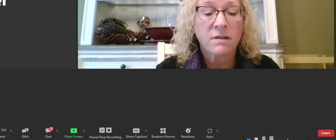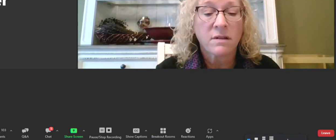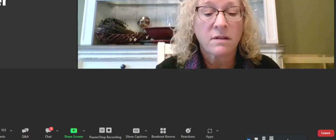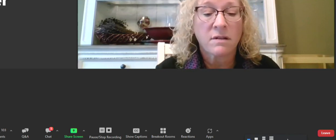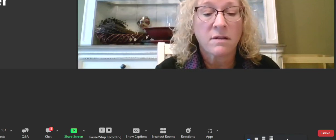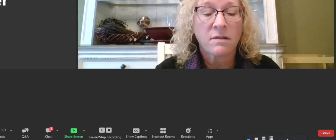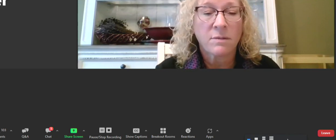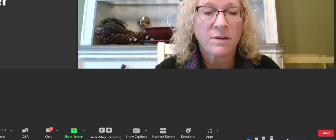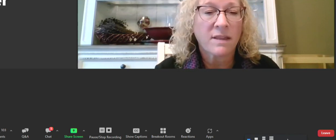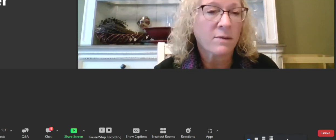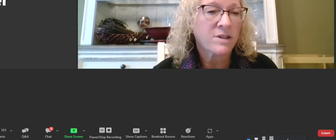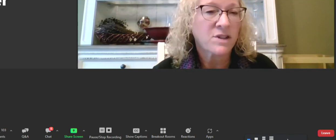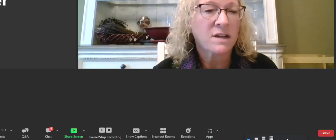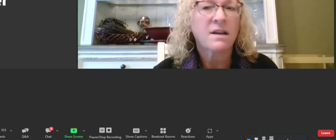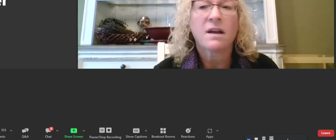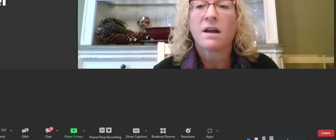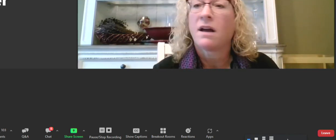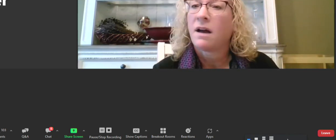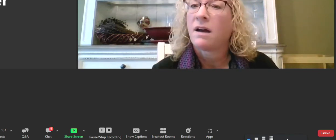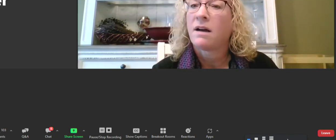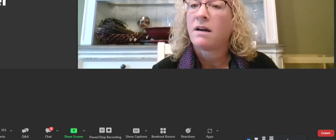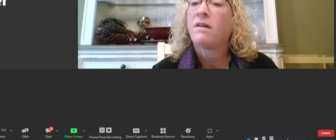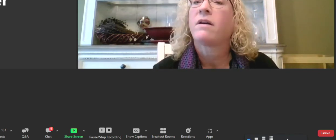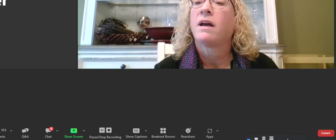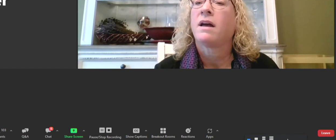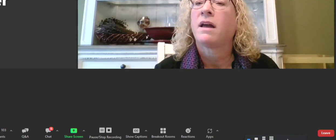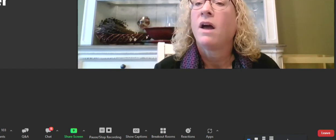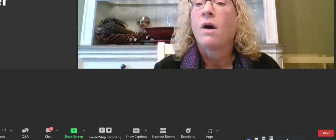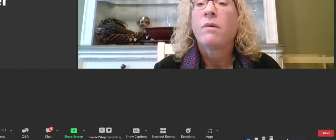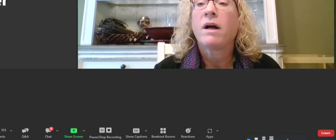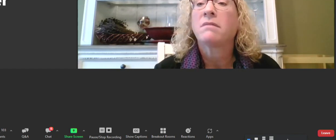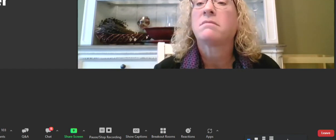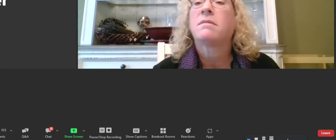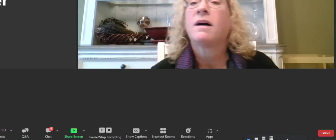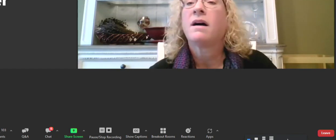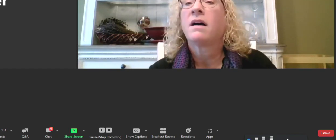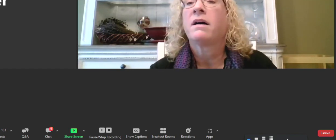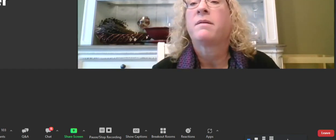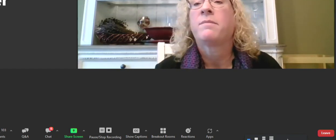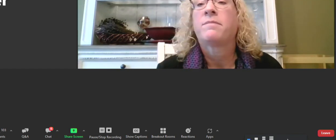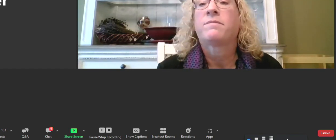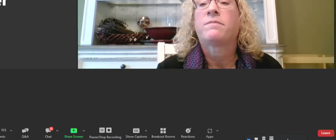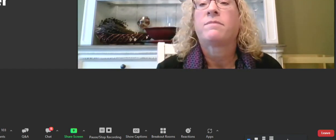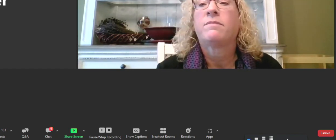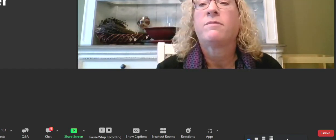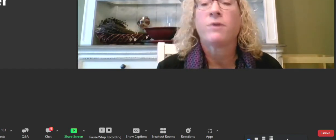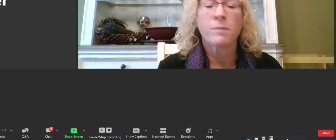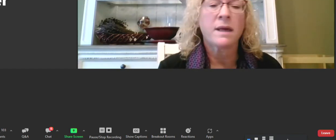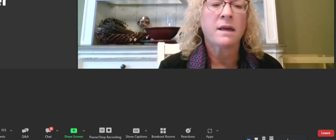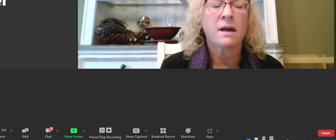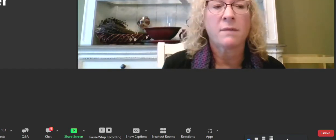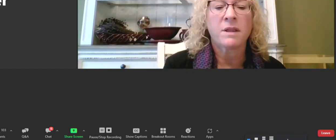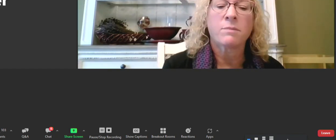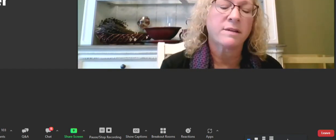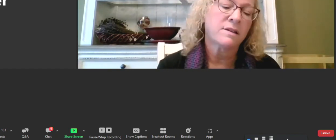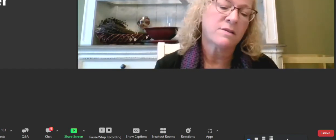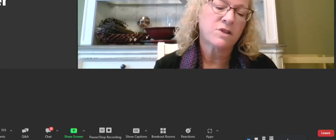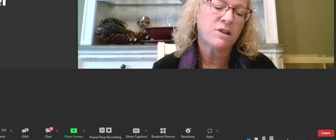Yes. Is that the question? Yes. Okay. Well, for me, I'm in the process of changing